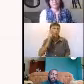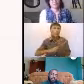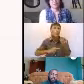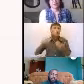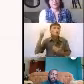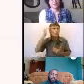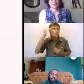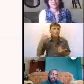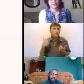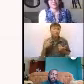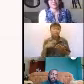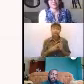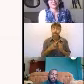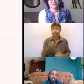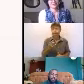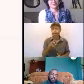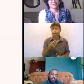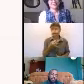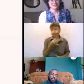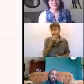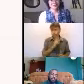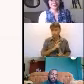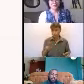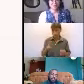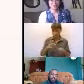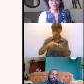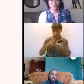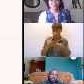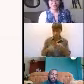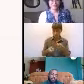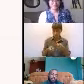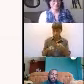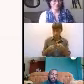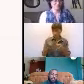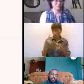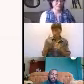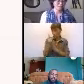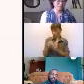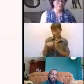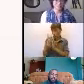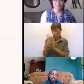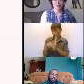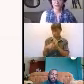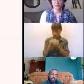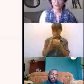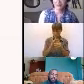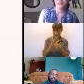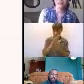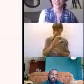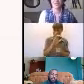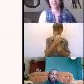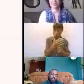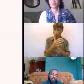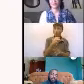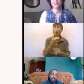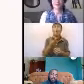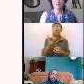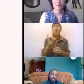be competent in someone's culture, just by reading a book or doing even a six-month course.